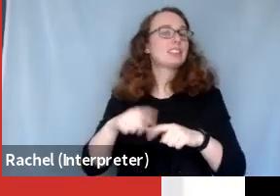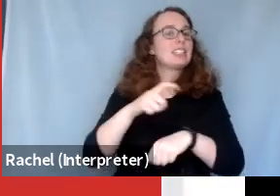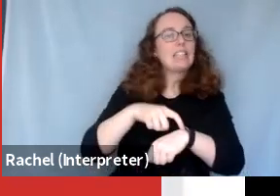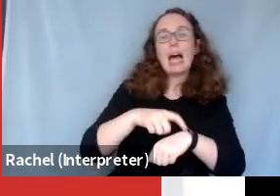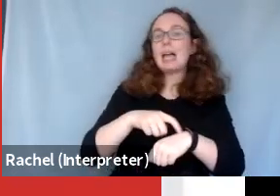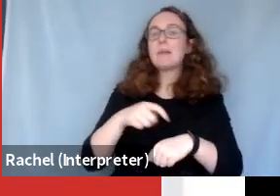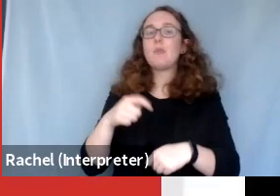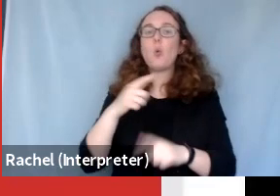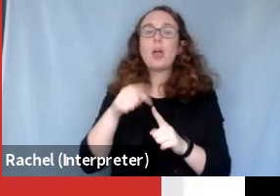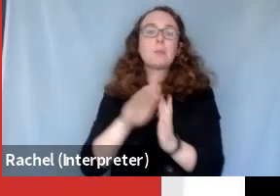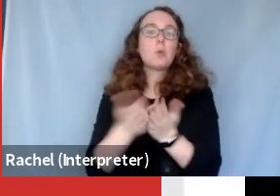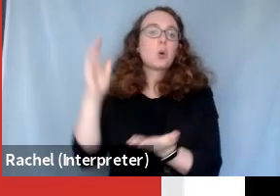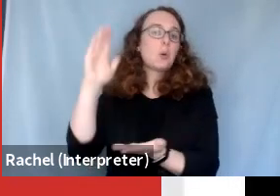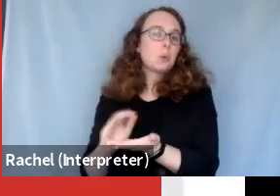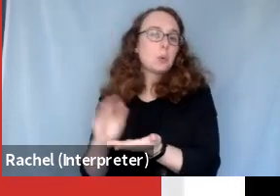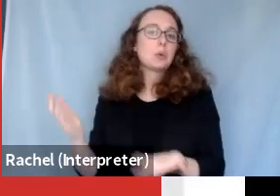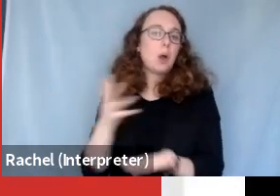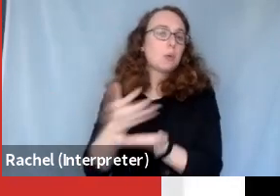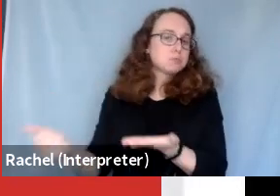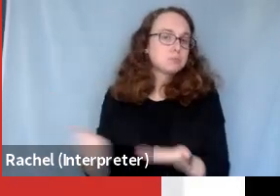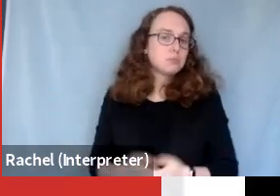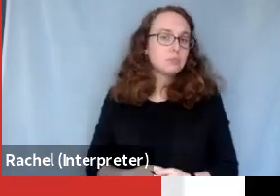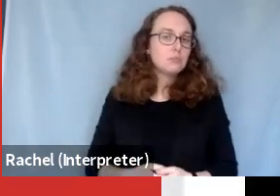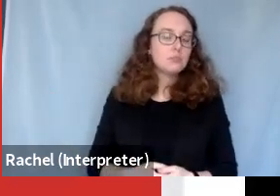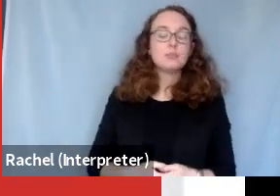Another question we have, if you order books will they be shipped to your